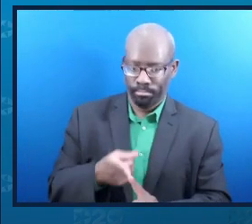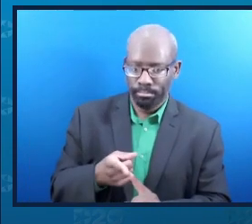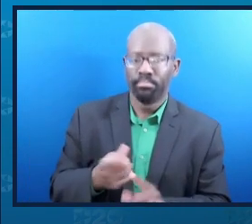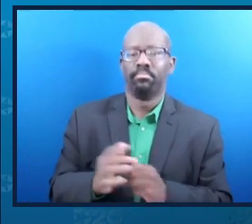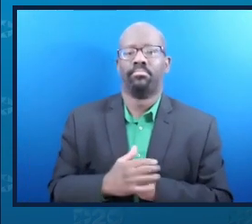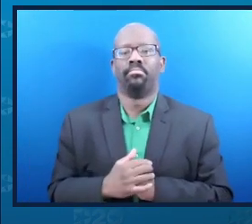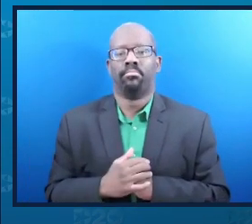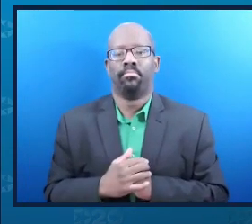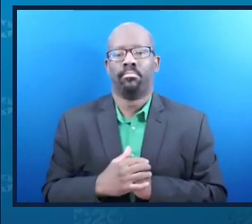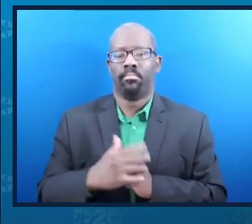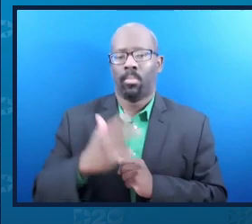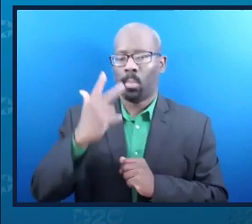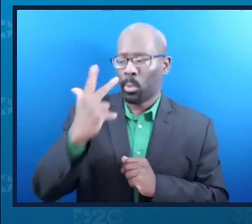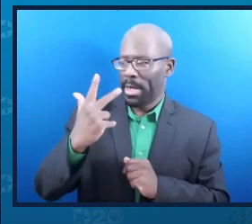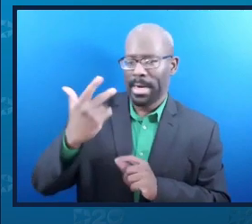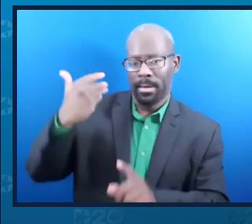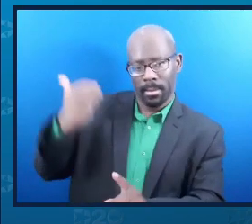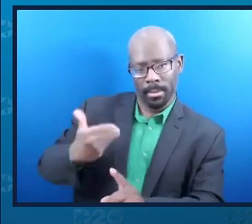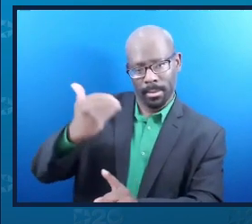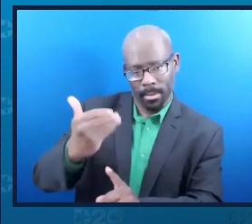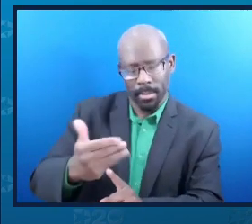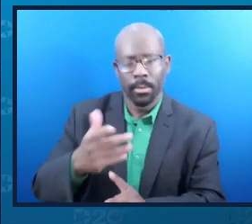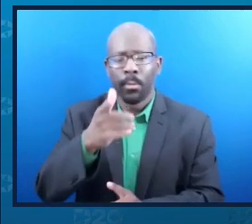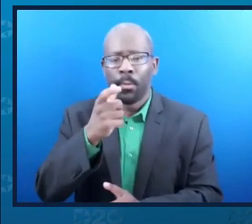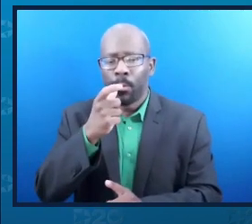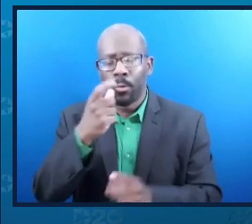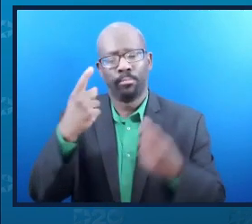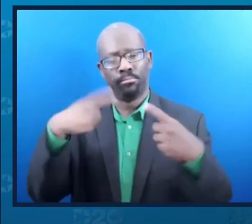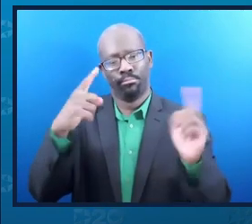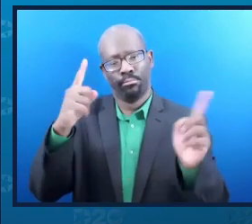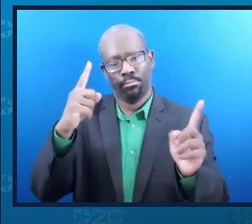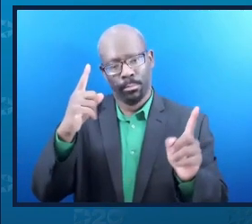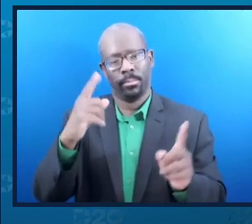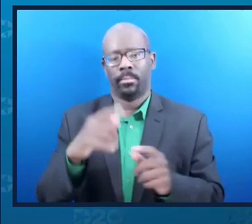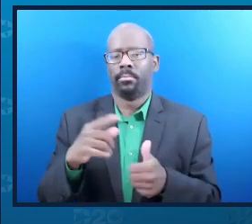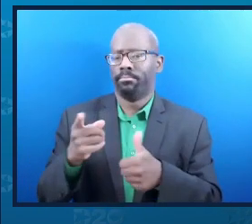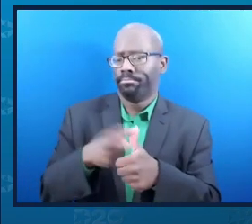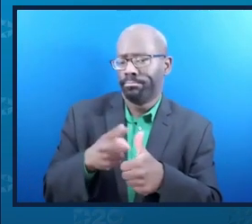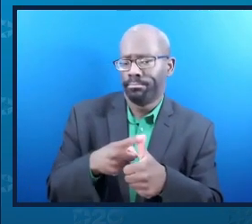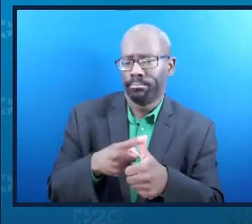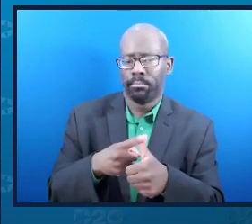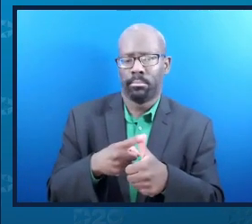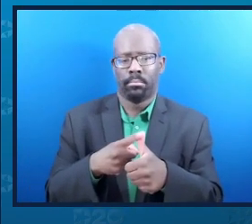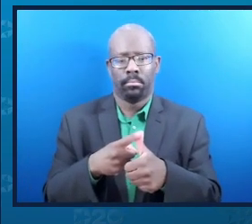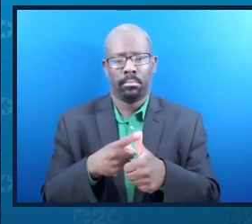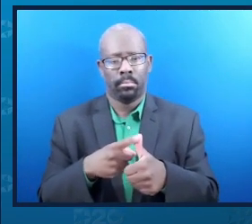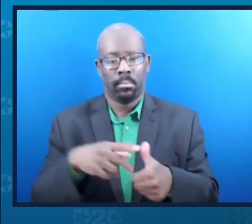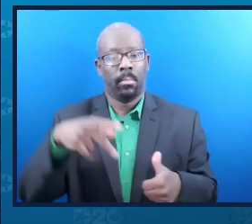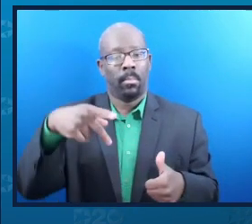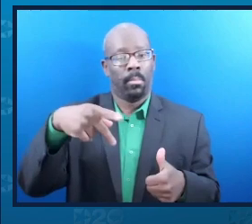VETERANS. IN HORROR VERDICT FOR ONLY THREE